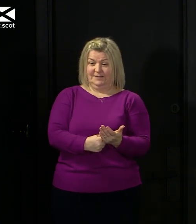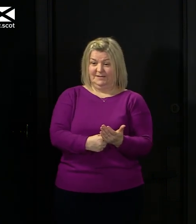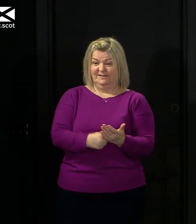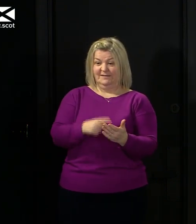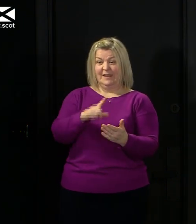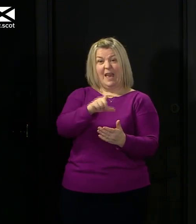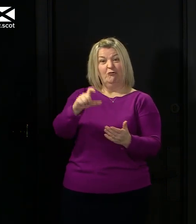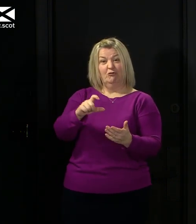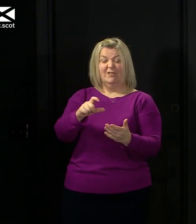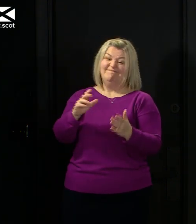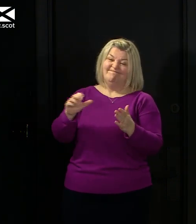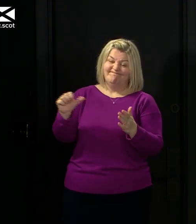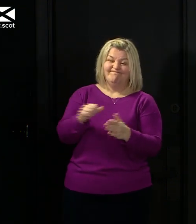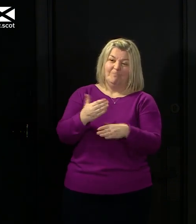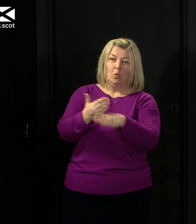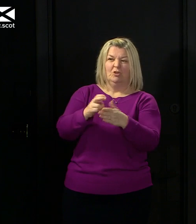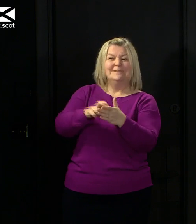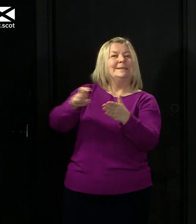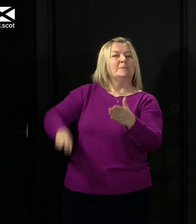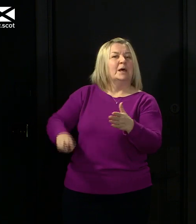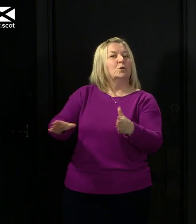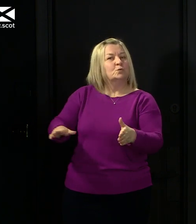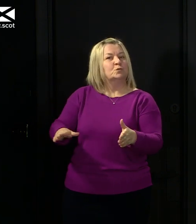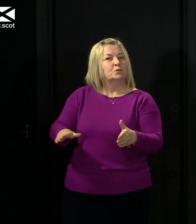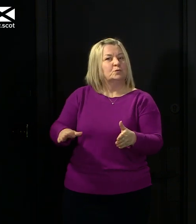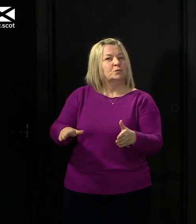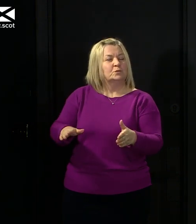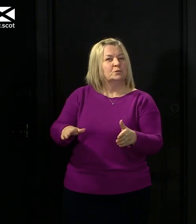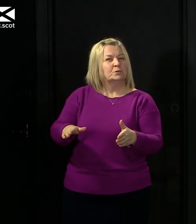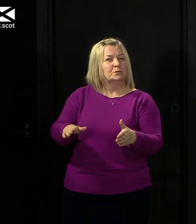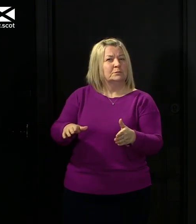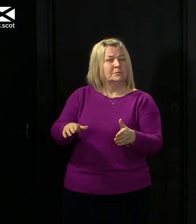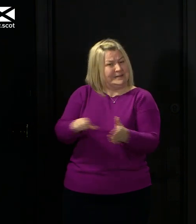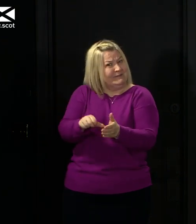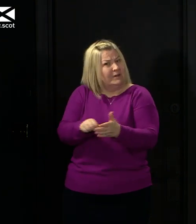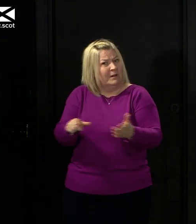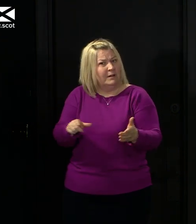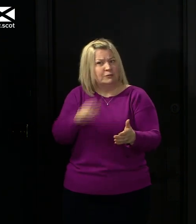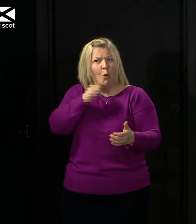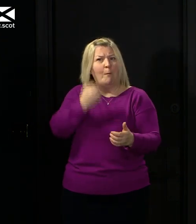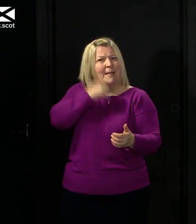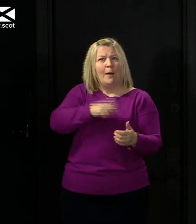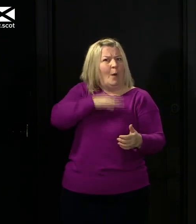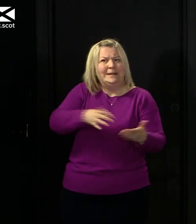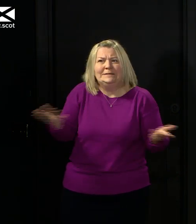straightforward black and white decisions. Actually, in a different context, in a purely